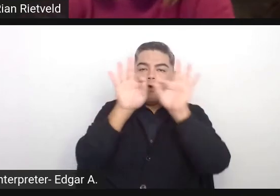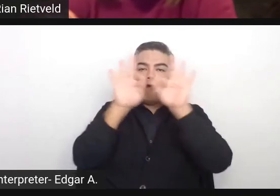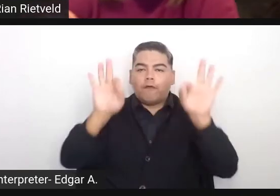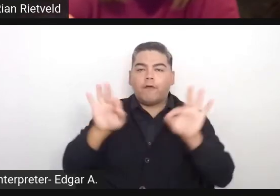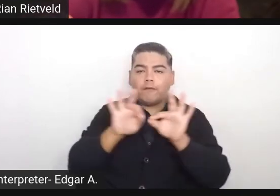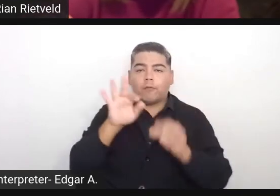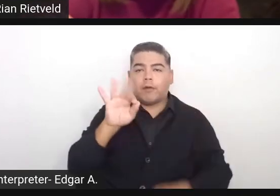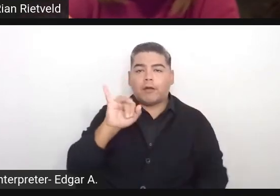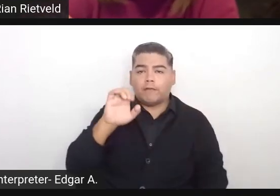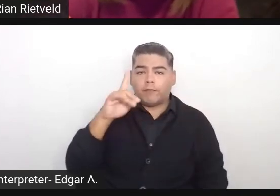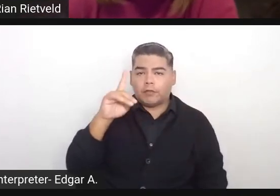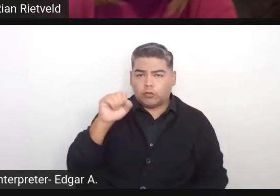No idea.